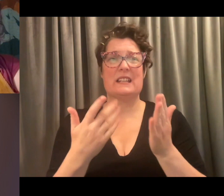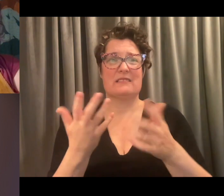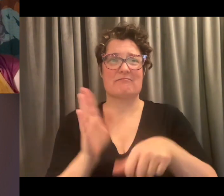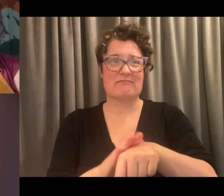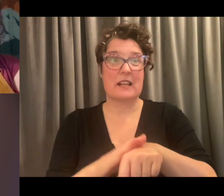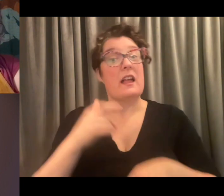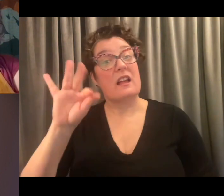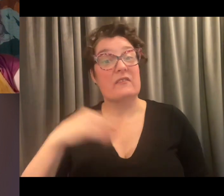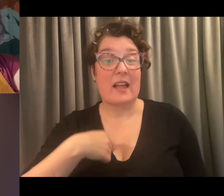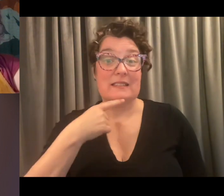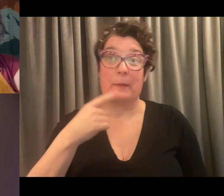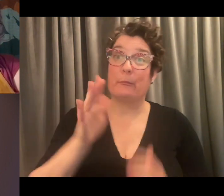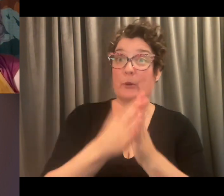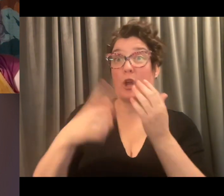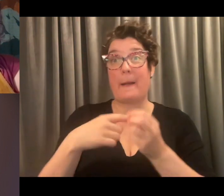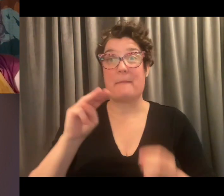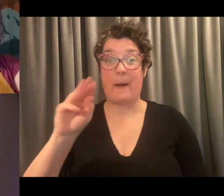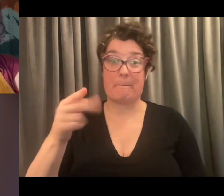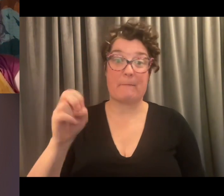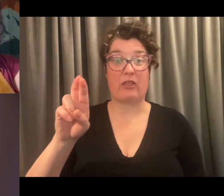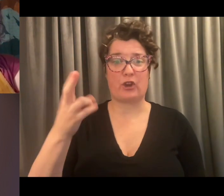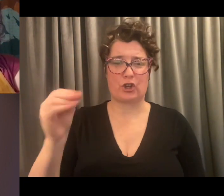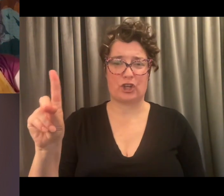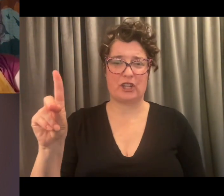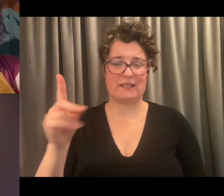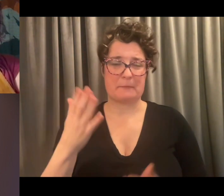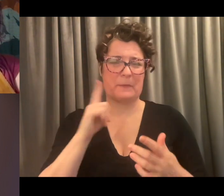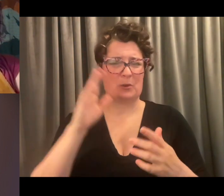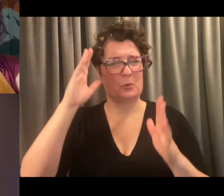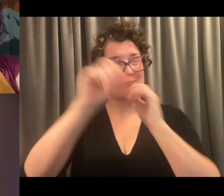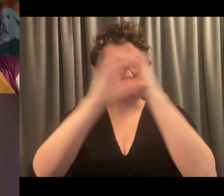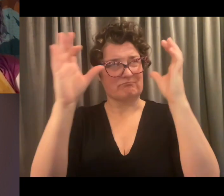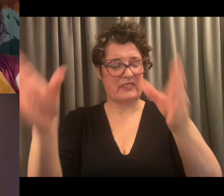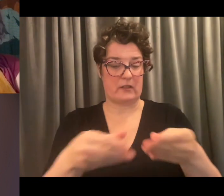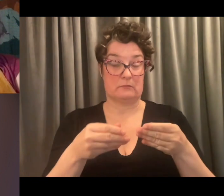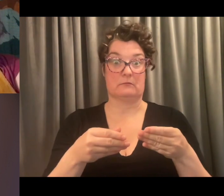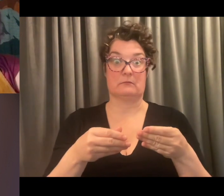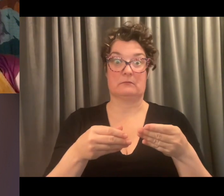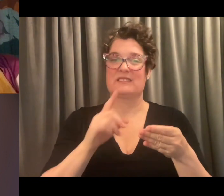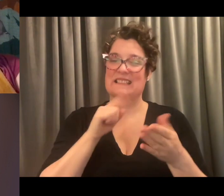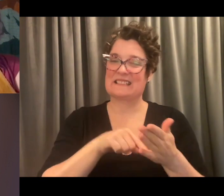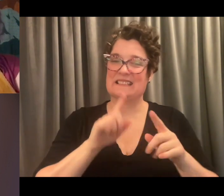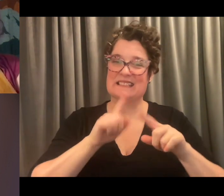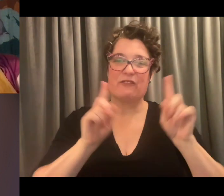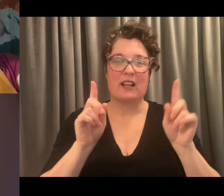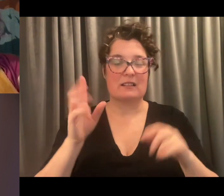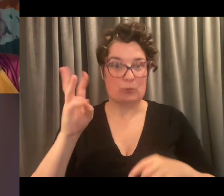like something other than what it is because it's, it's a wild ride. It's a rollercoaster. Nomy: Mm-hmm. Well, I'm excited to get it.